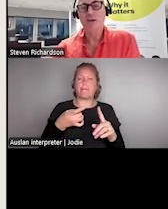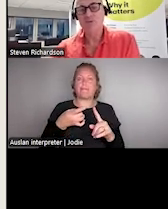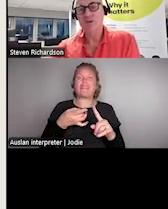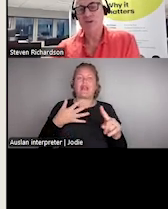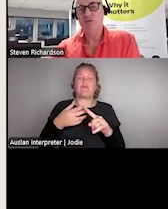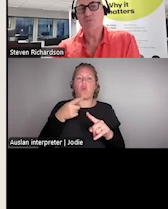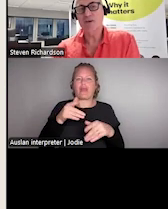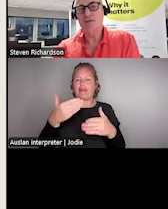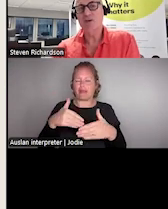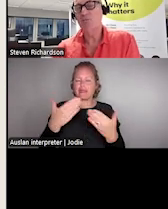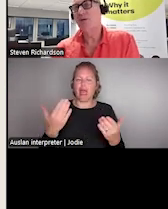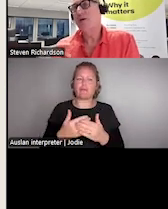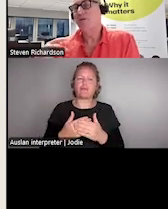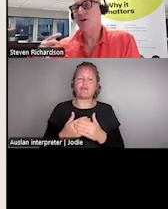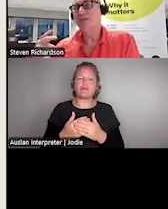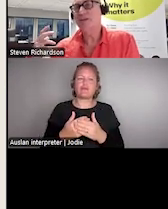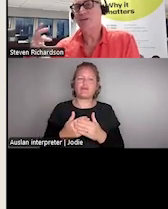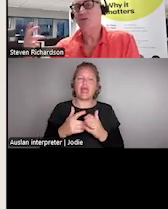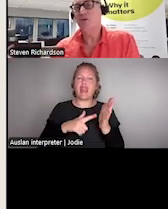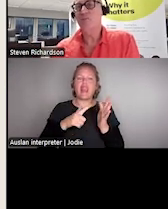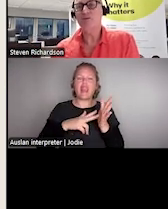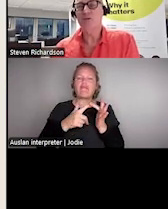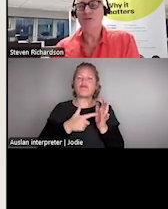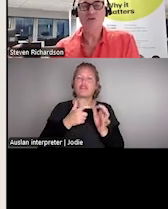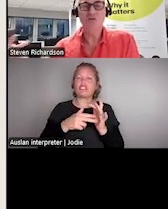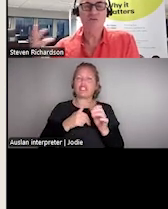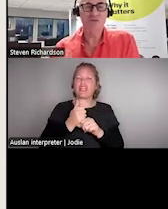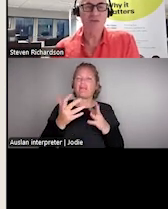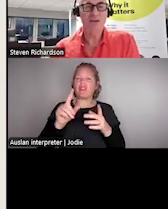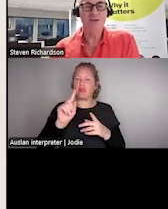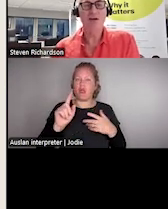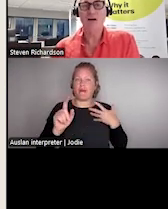Leveraging is your friend. So the idea that you are going to match donations on the day